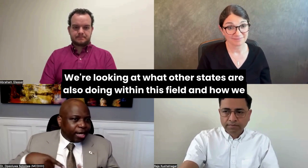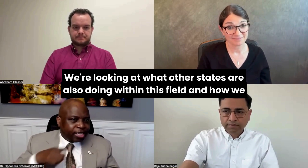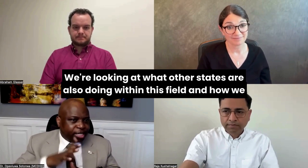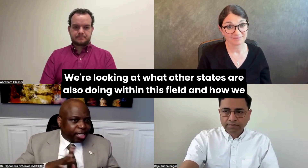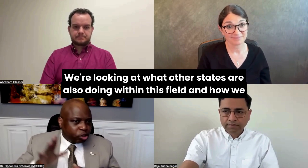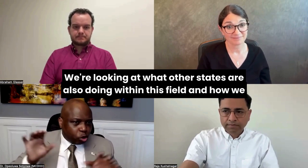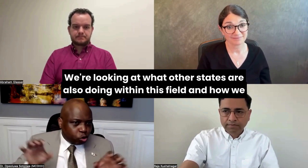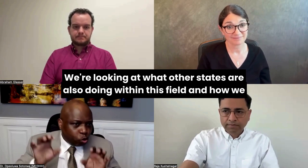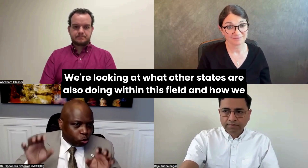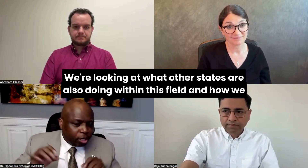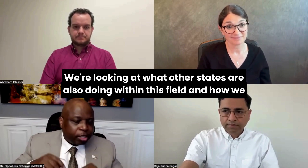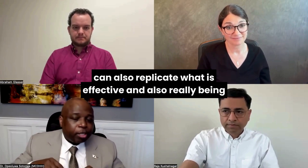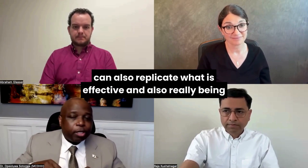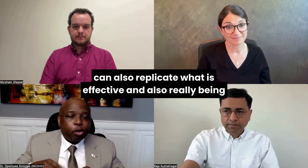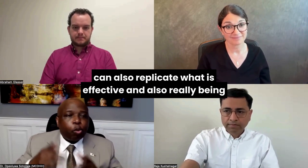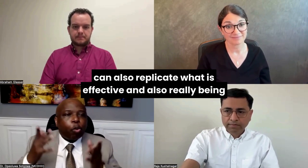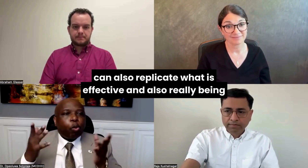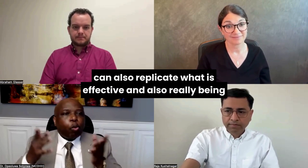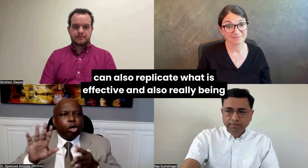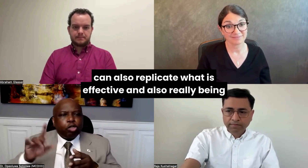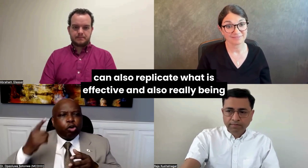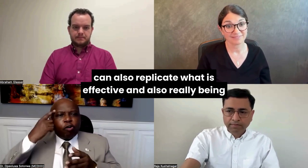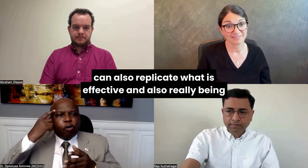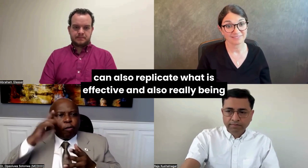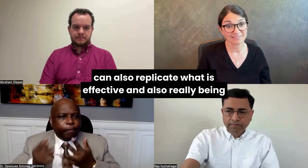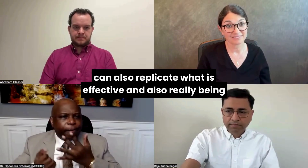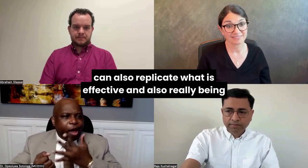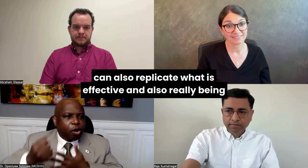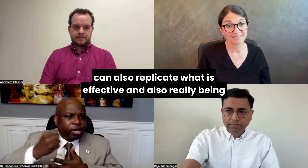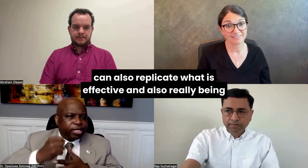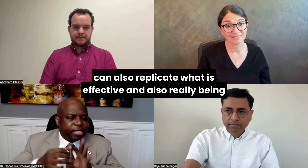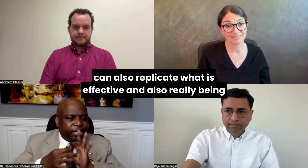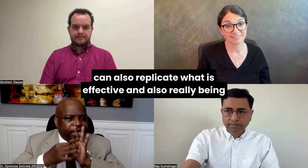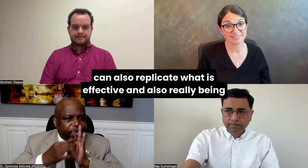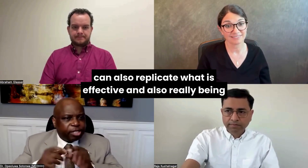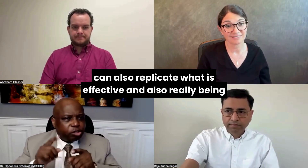can also replicate what is effective and also really being